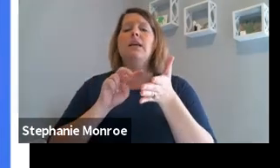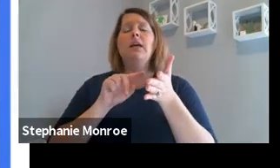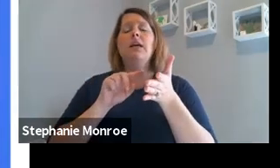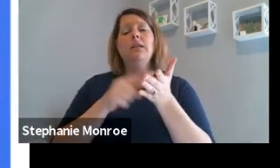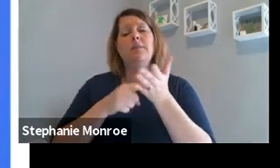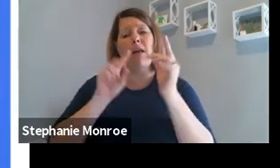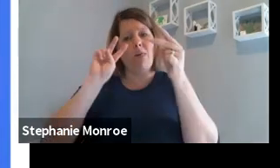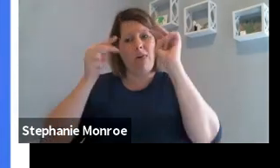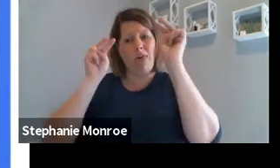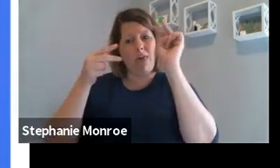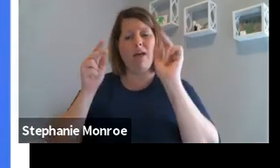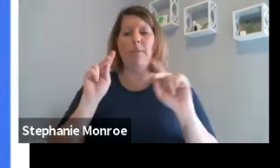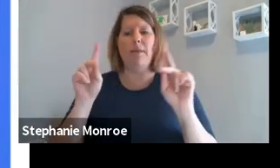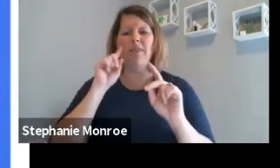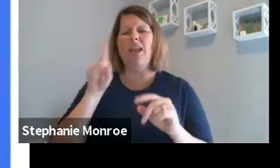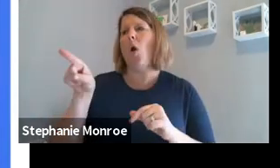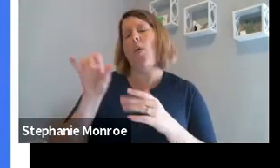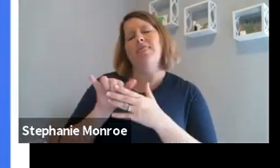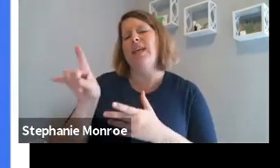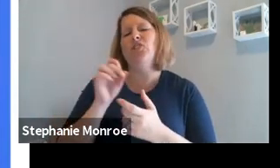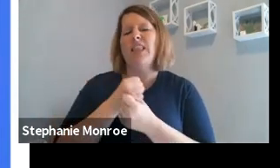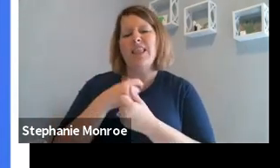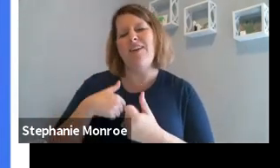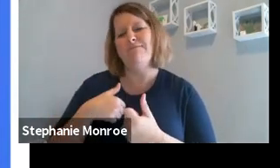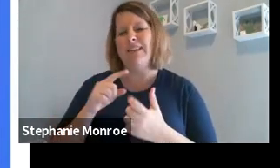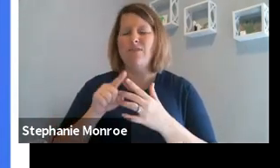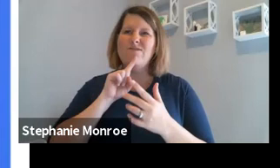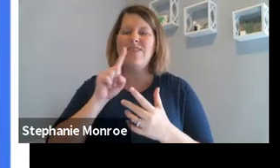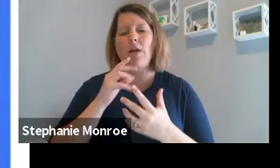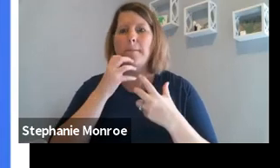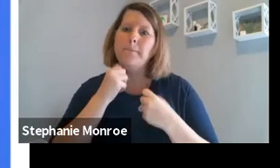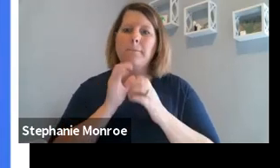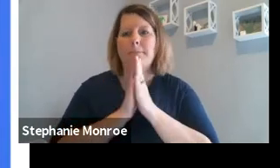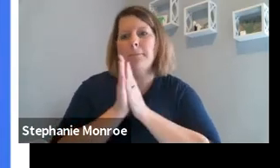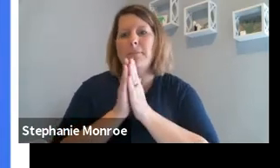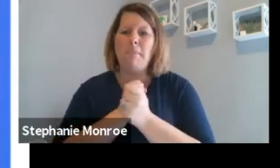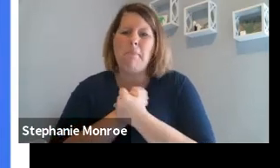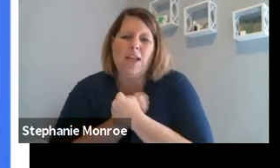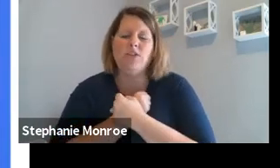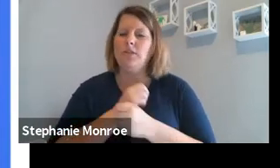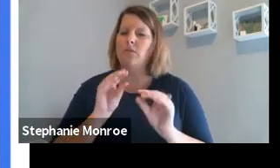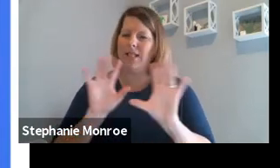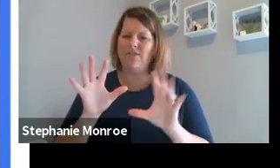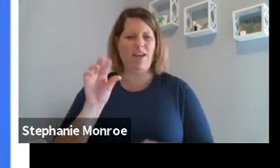that is just that the individuals are very affectionate or very passionate, and we want to clarify that that's not the case.